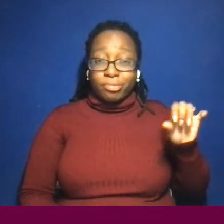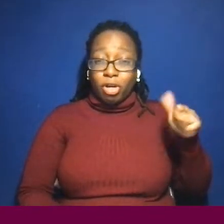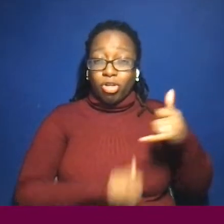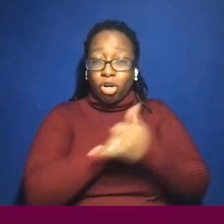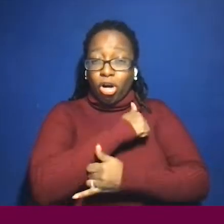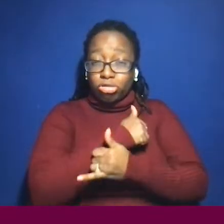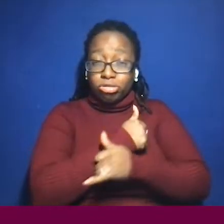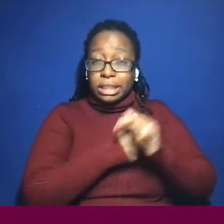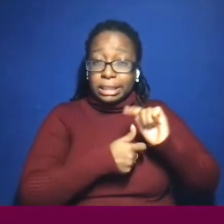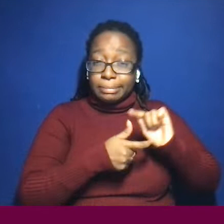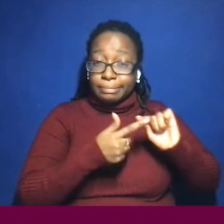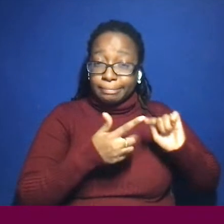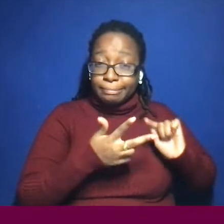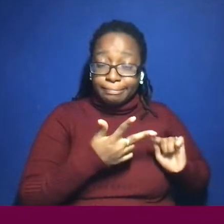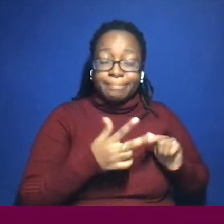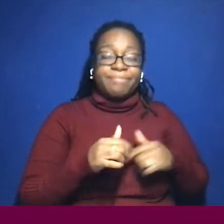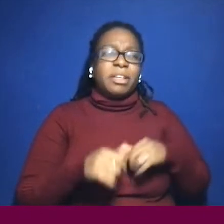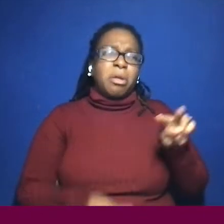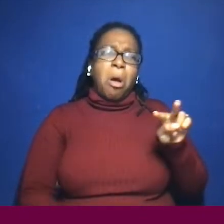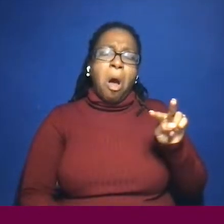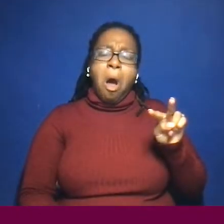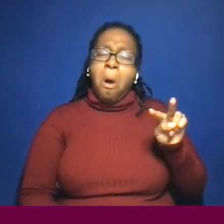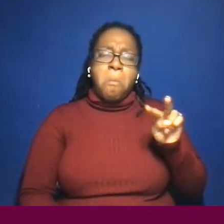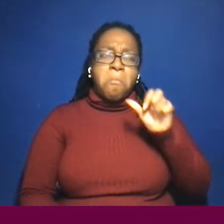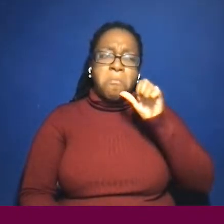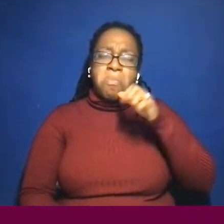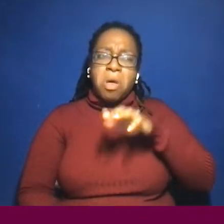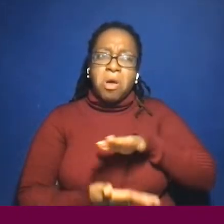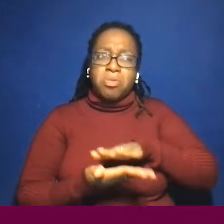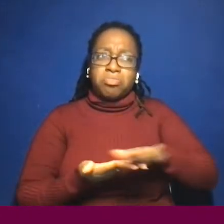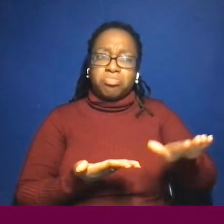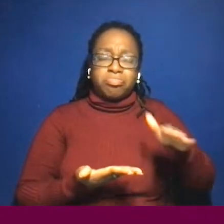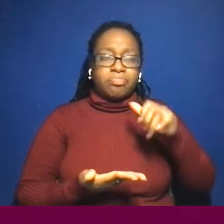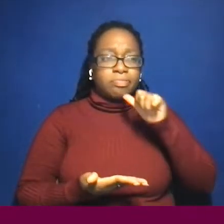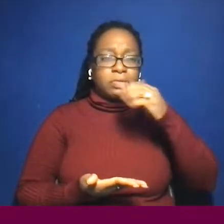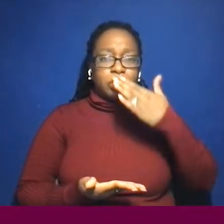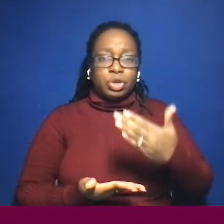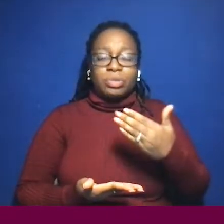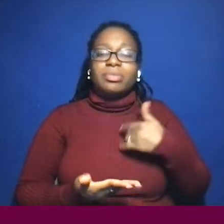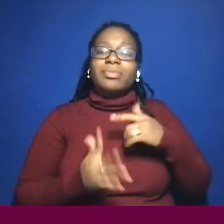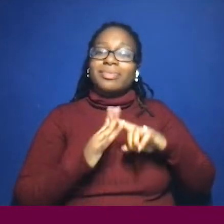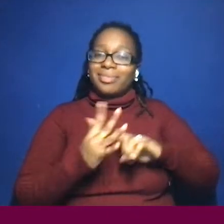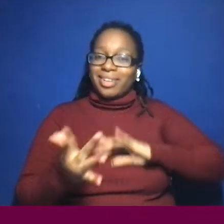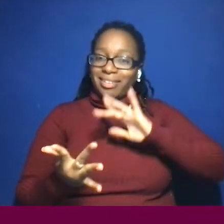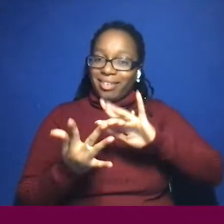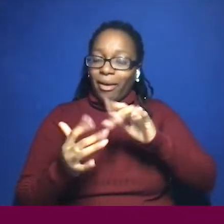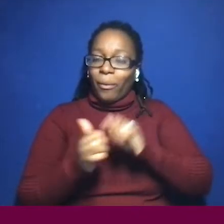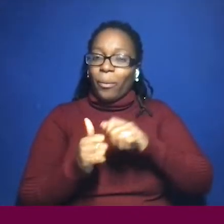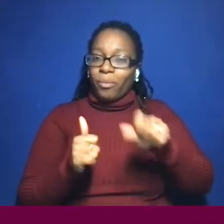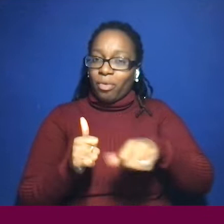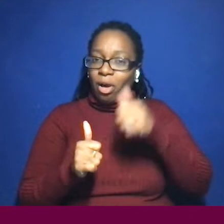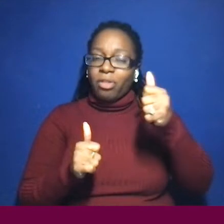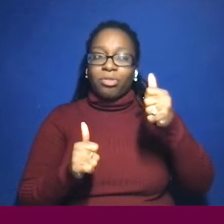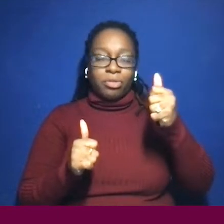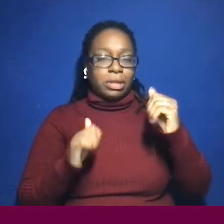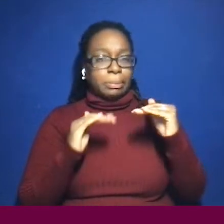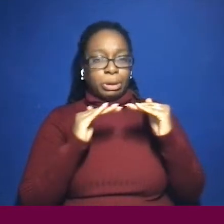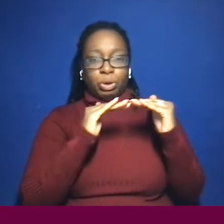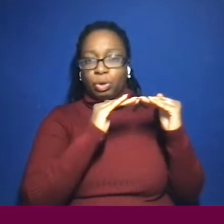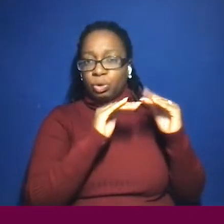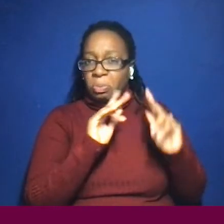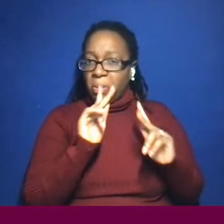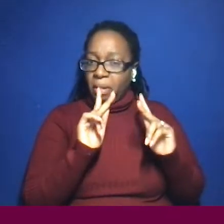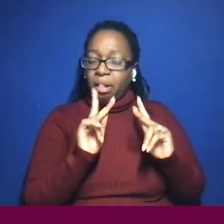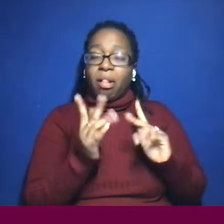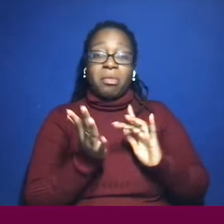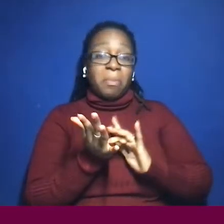connecting in the very early days of email back then with some peers, in a way, medical students